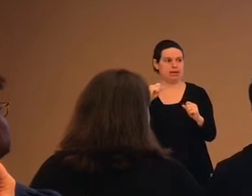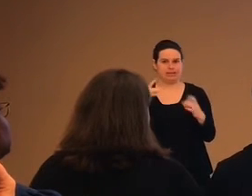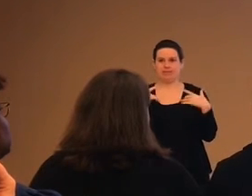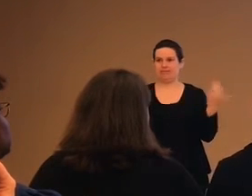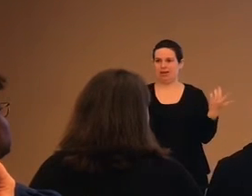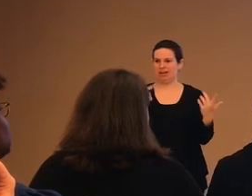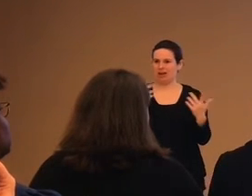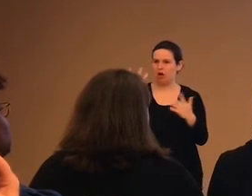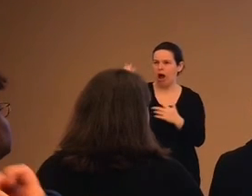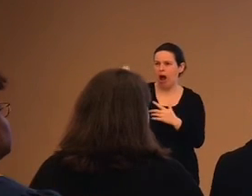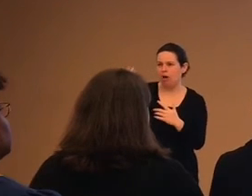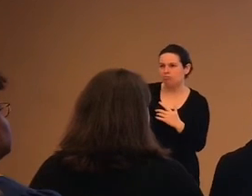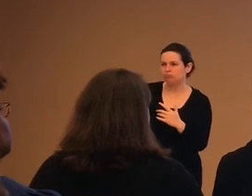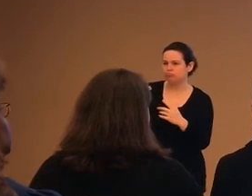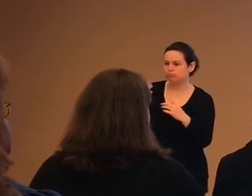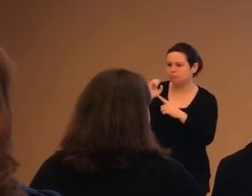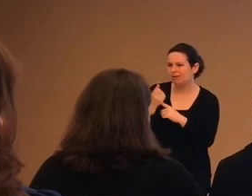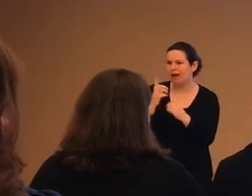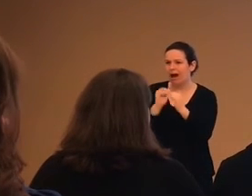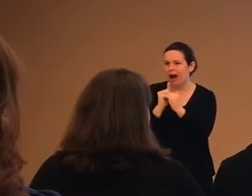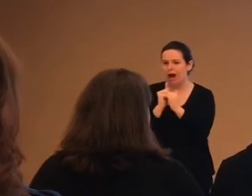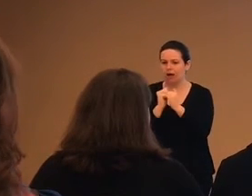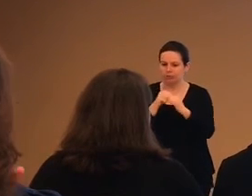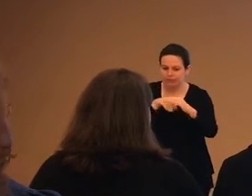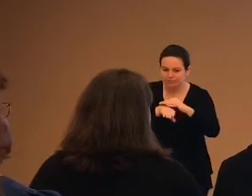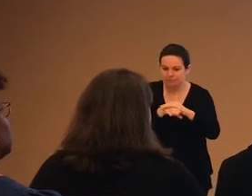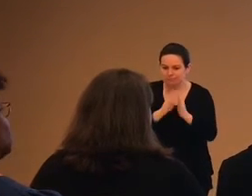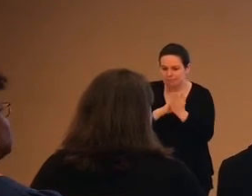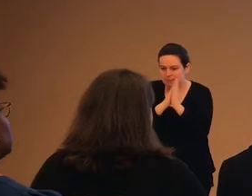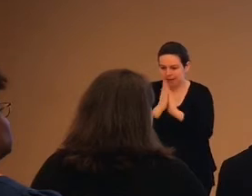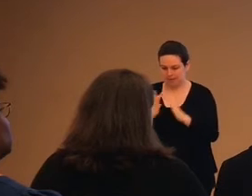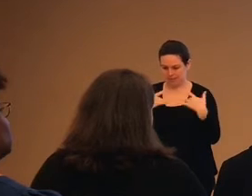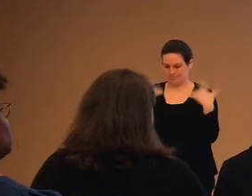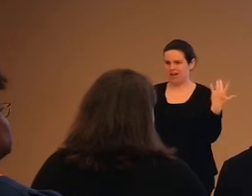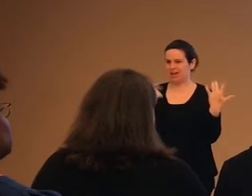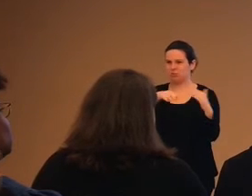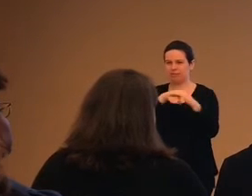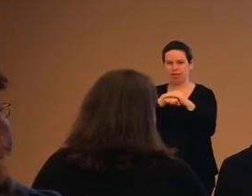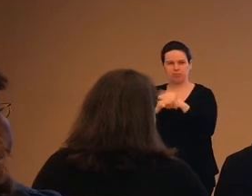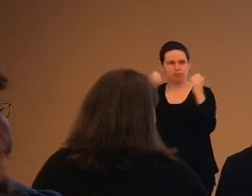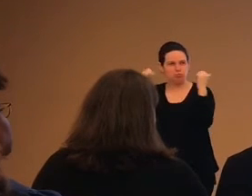How do we be fully accessible and help this event be? available to everybody